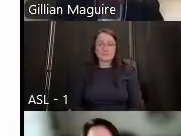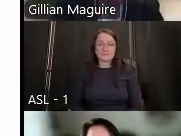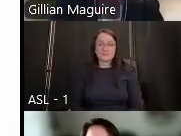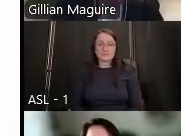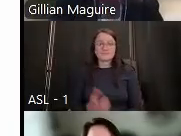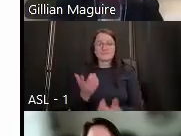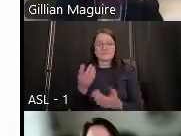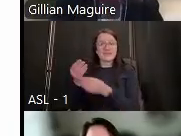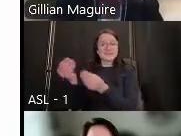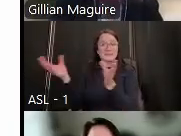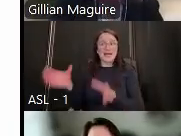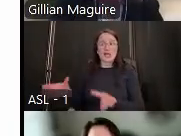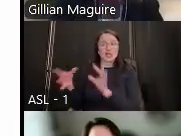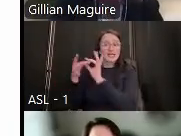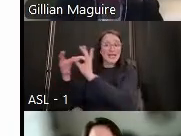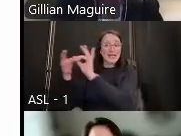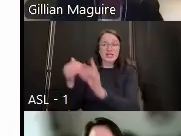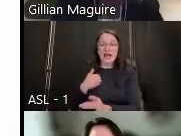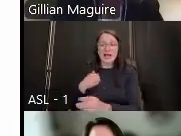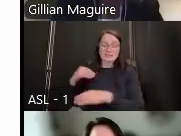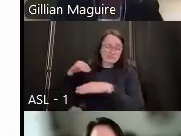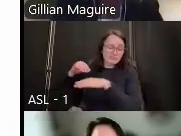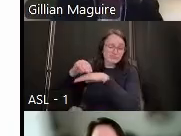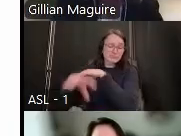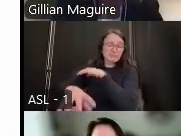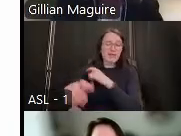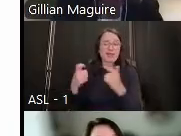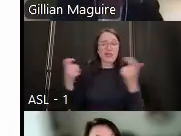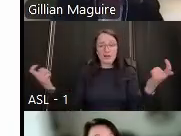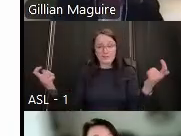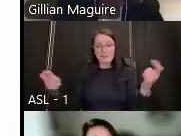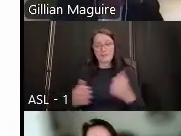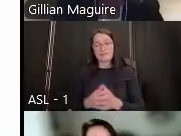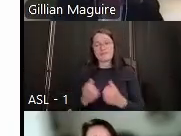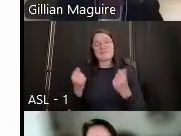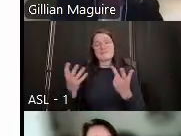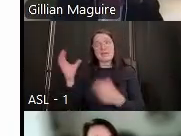very very large employers like M like Gillian mentioned have been influenced to start their